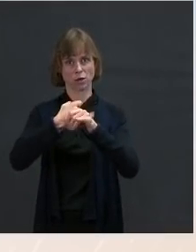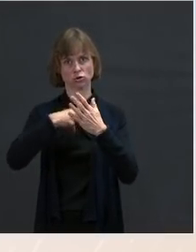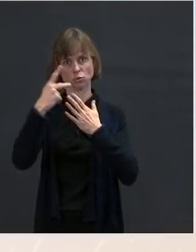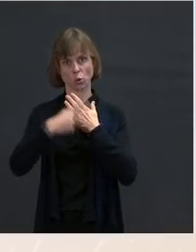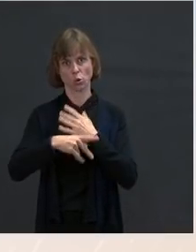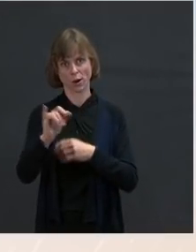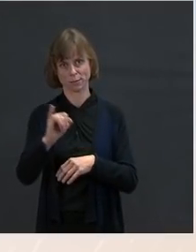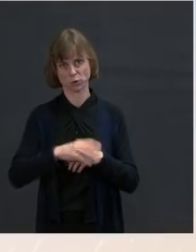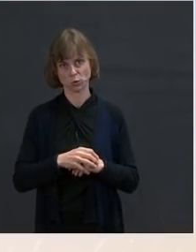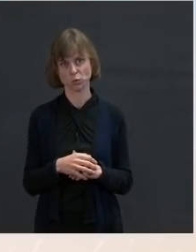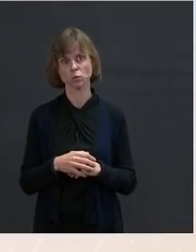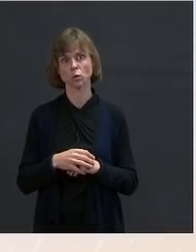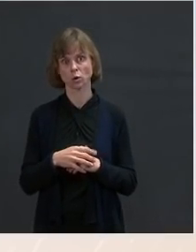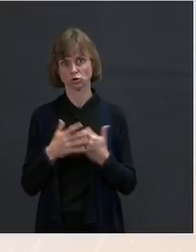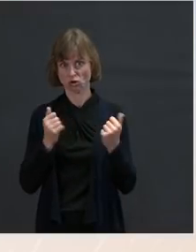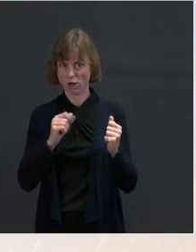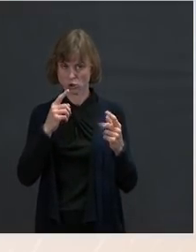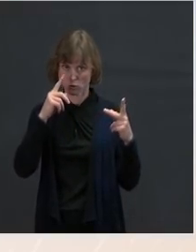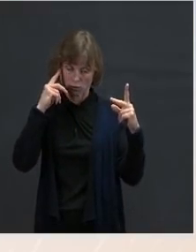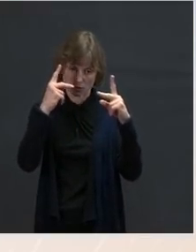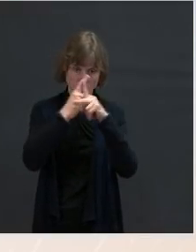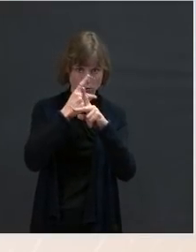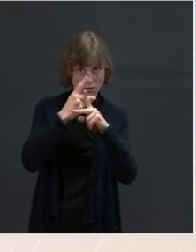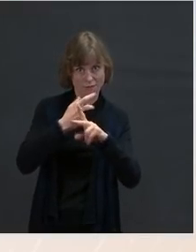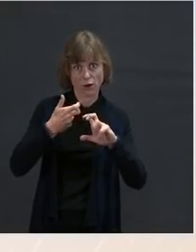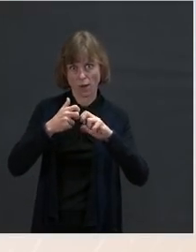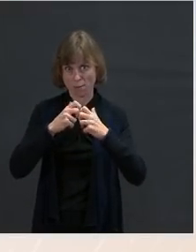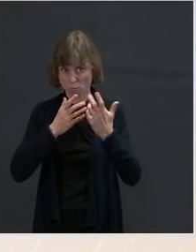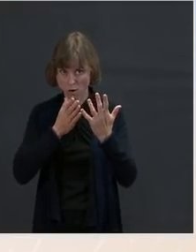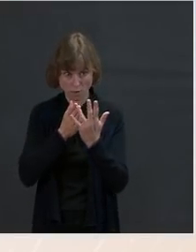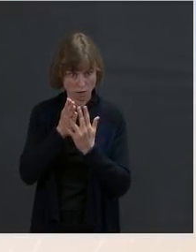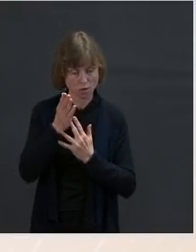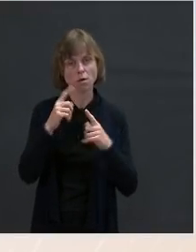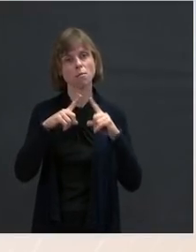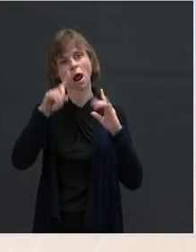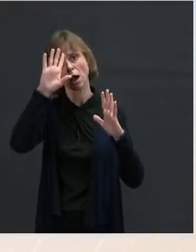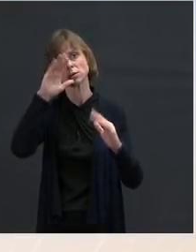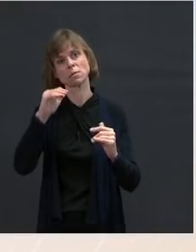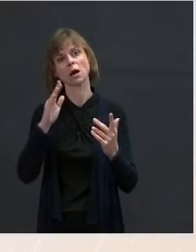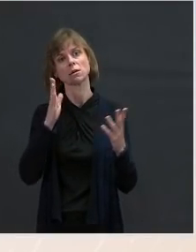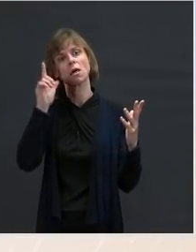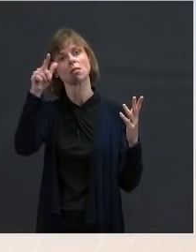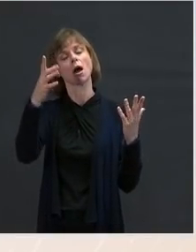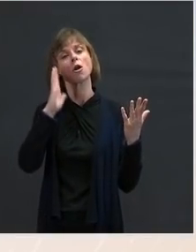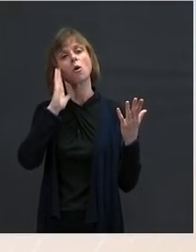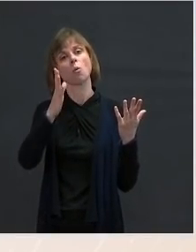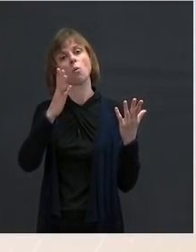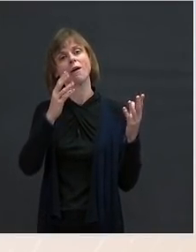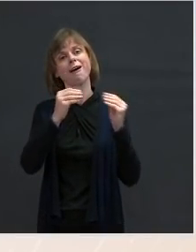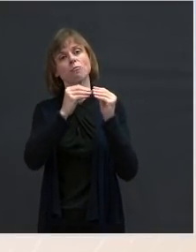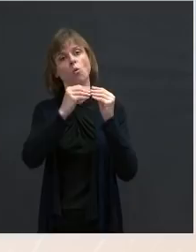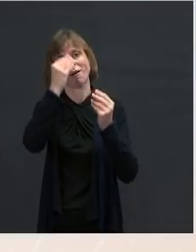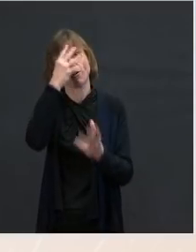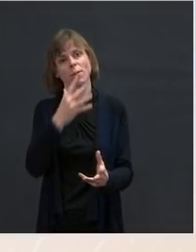as we work through this issue. But I expect we'll have more in the coming days to share with you on the next steps here. Go ahead.